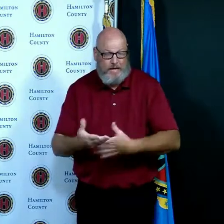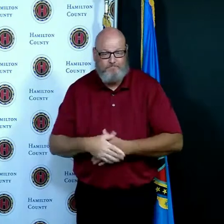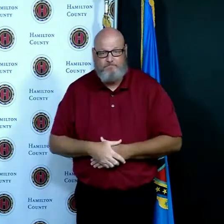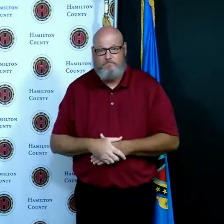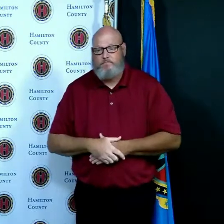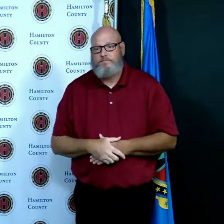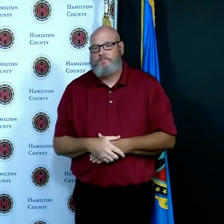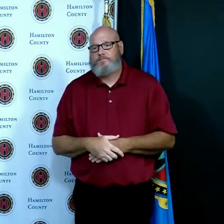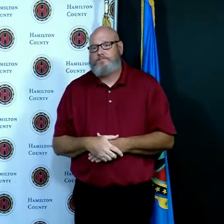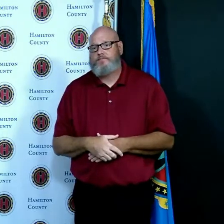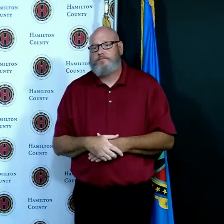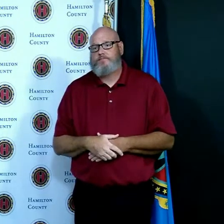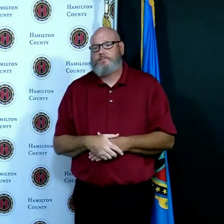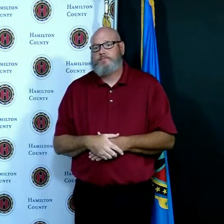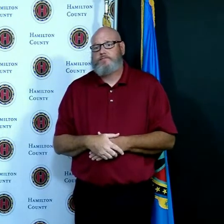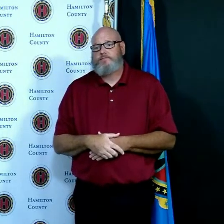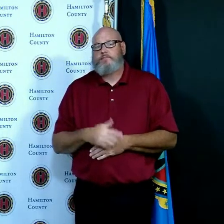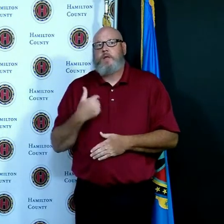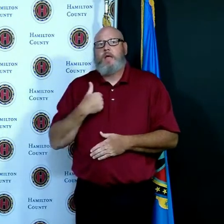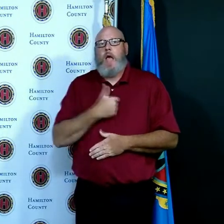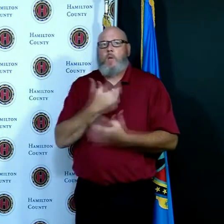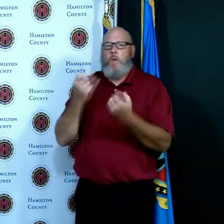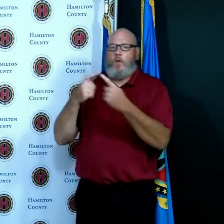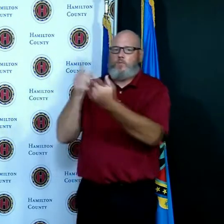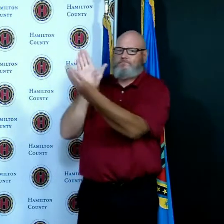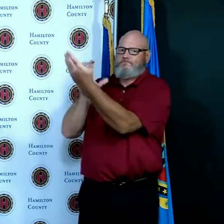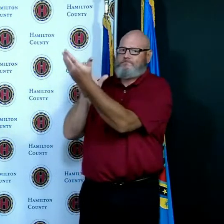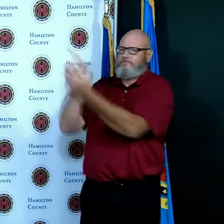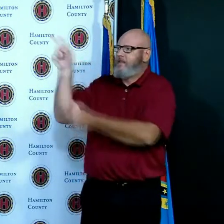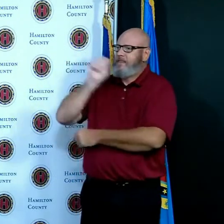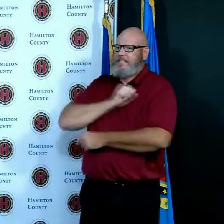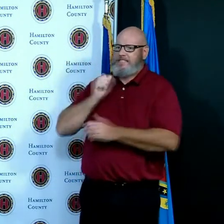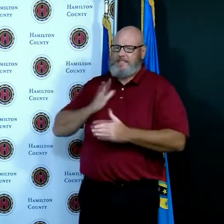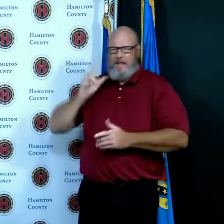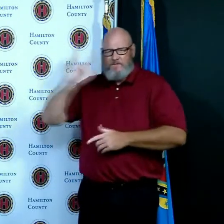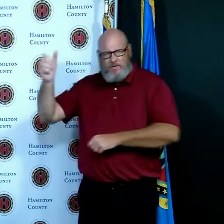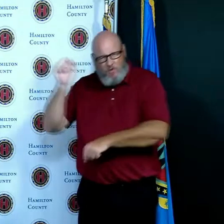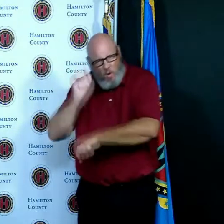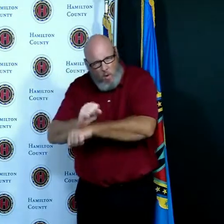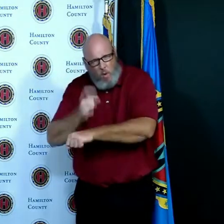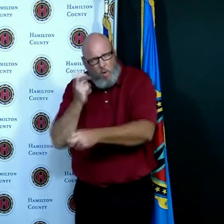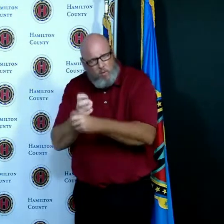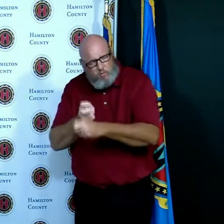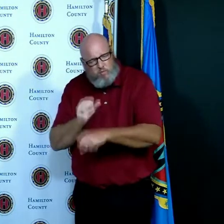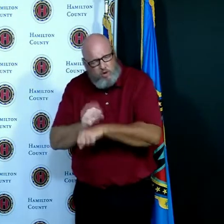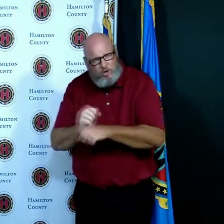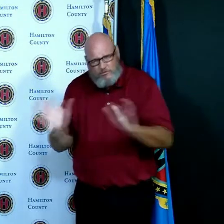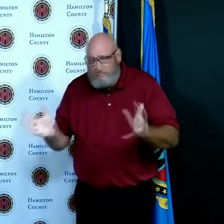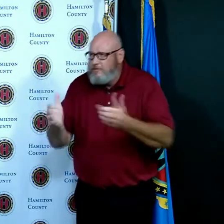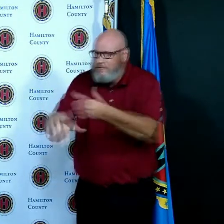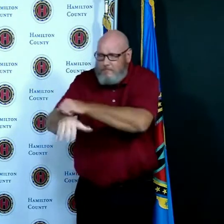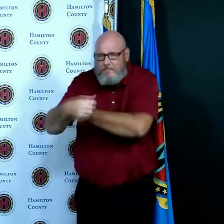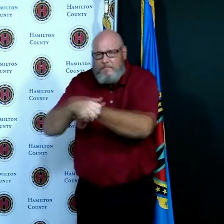saying that racism is a public health crisis in Hamilton County also talks about these disparities and so we are all I think marching in the